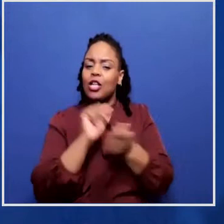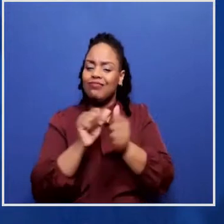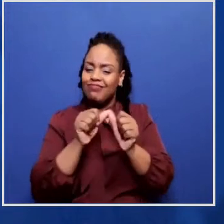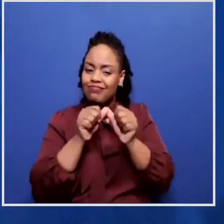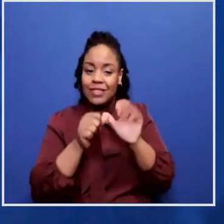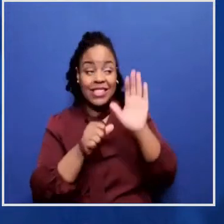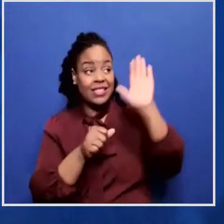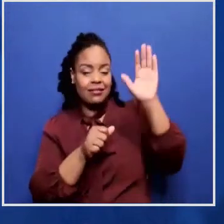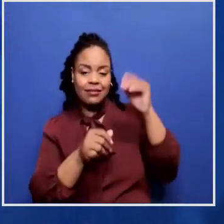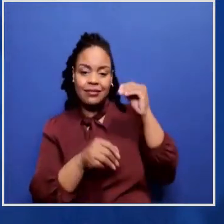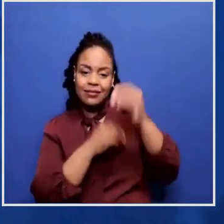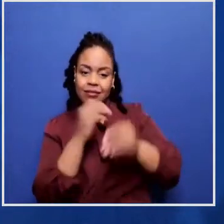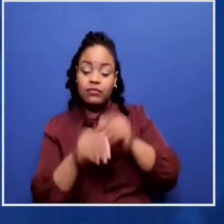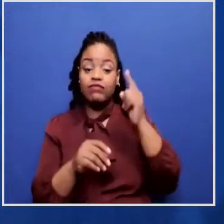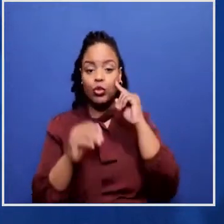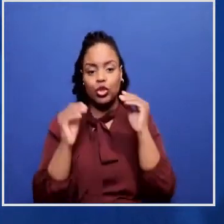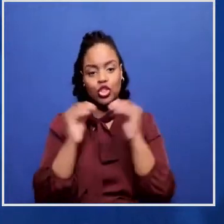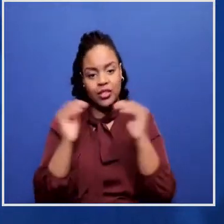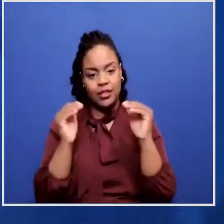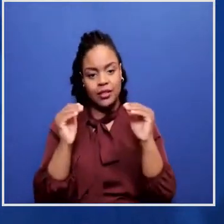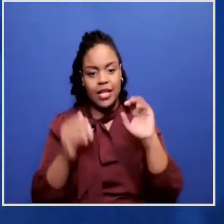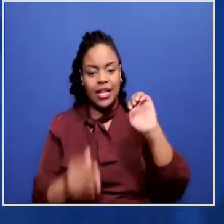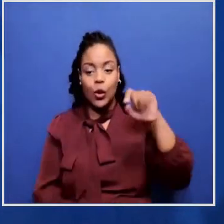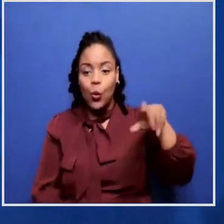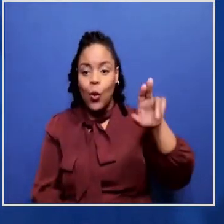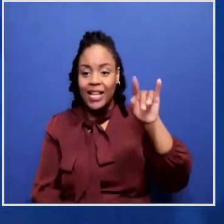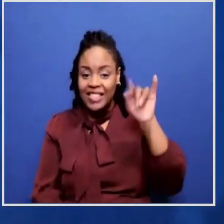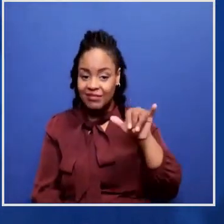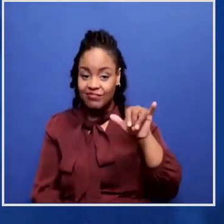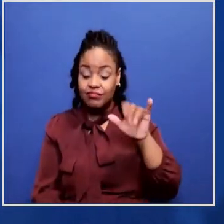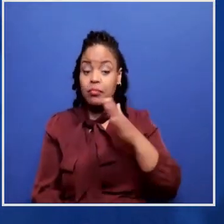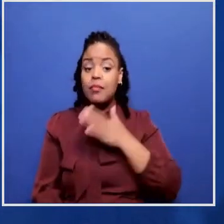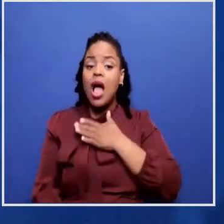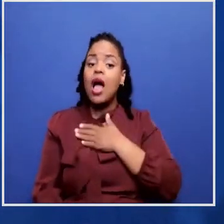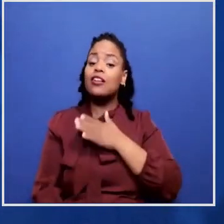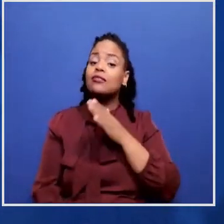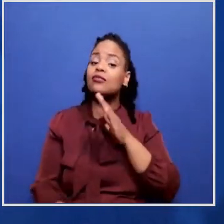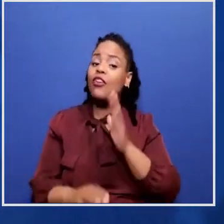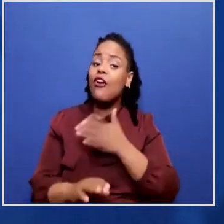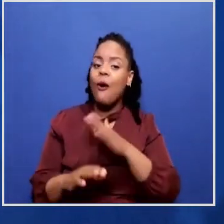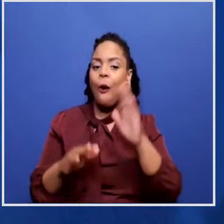VOICE TO MAKE POSITIVE SOCIAL TRANSFORMATION. TO CONTINUE THE LEGACY OF DR.